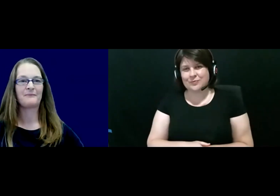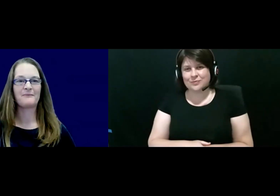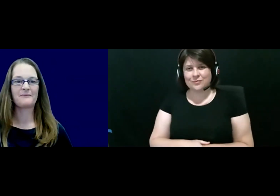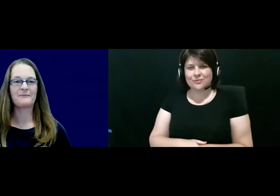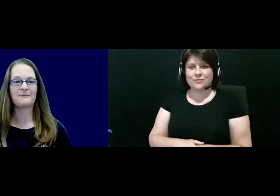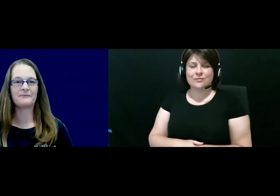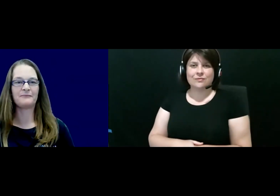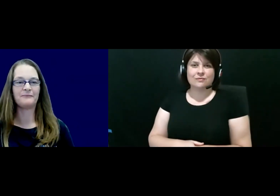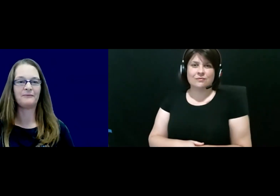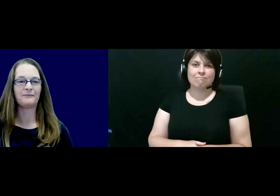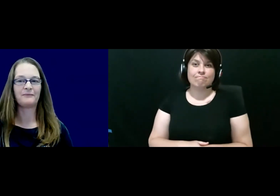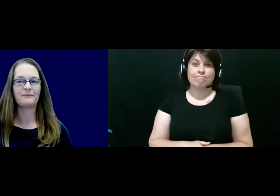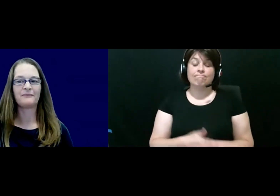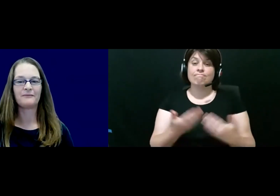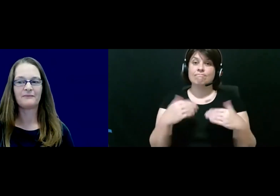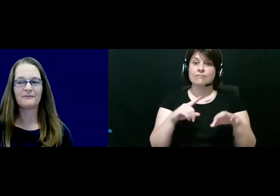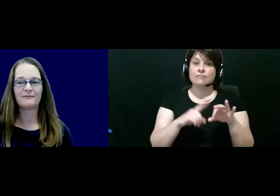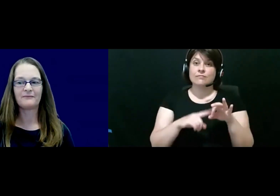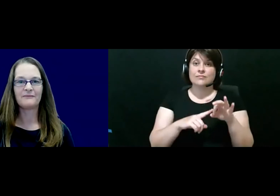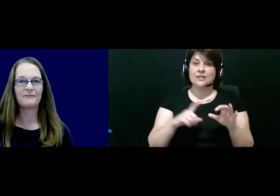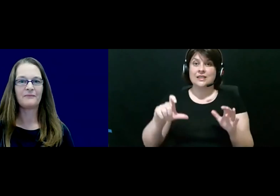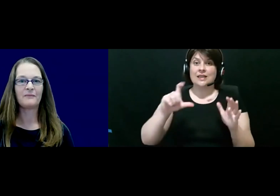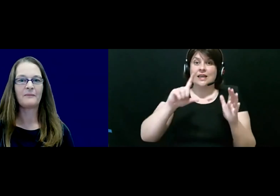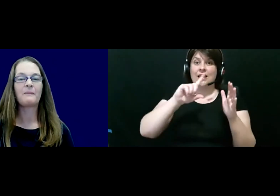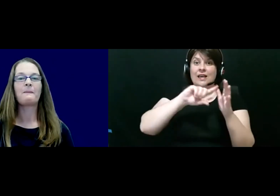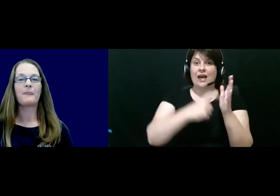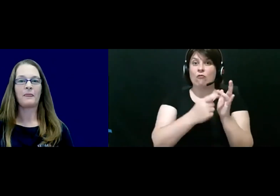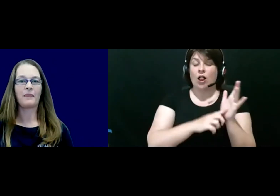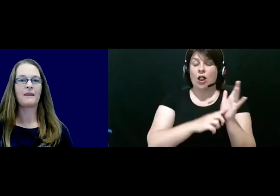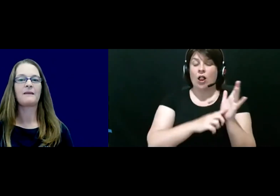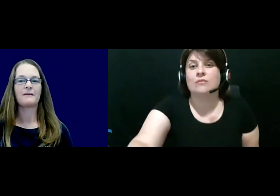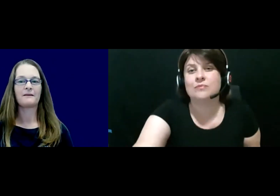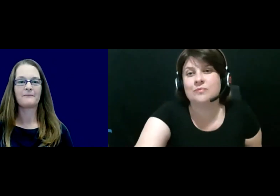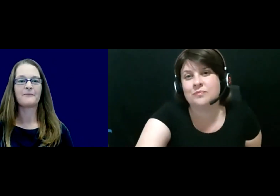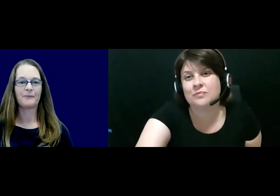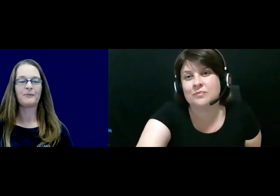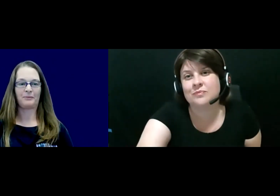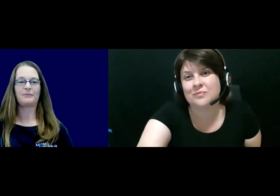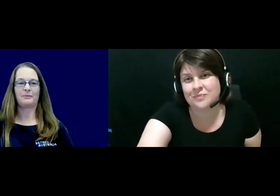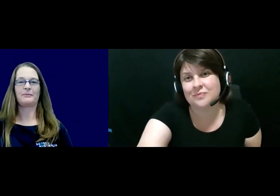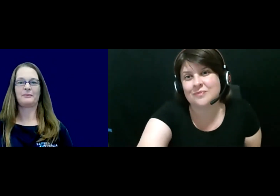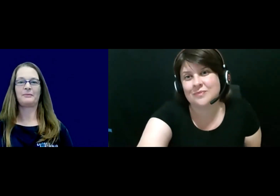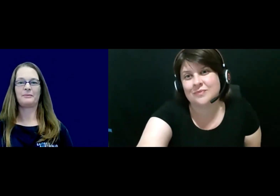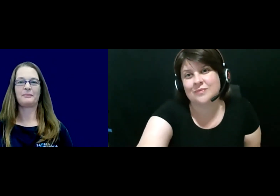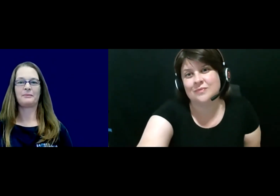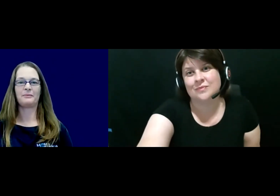Carol would like to sign her question, so I will spotlight her so everyone can see.